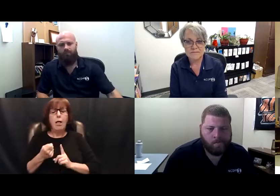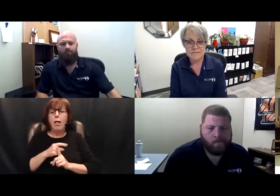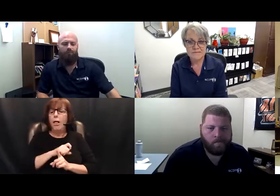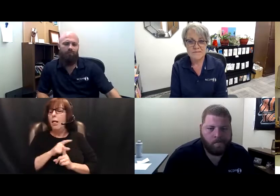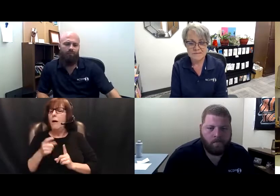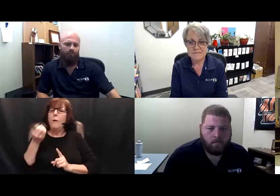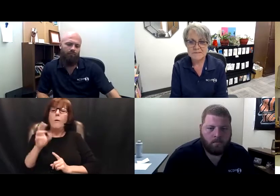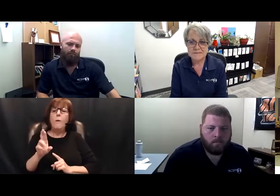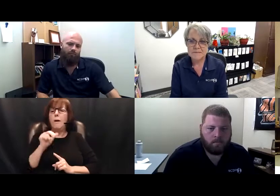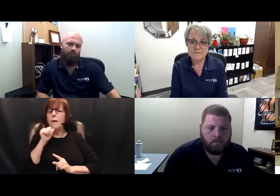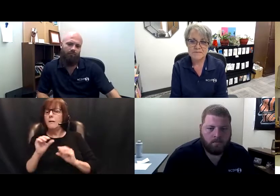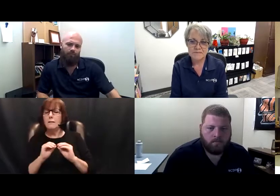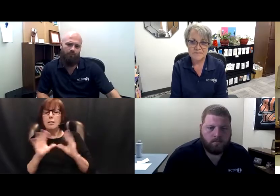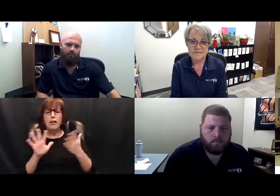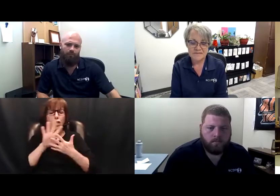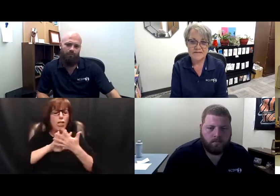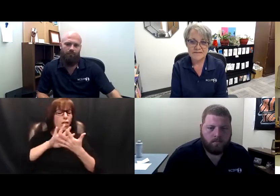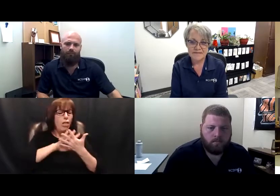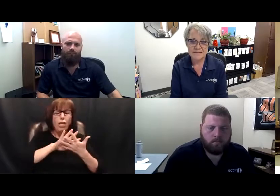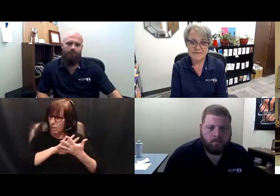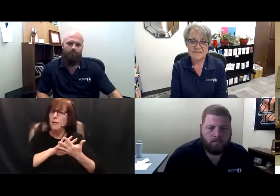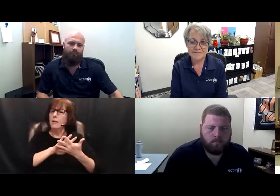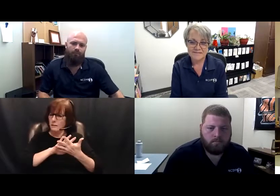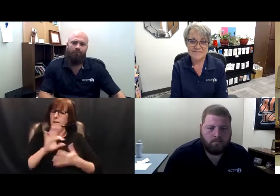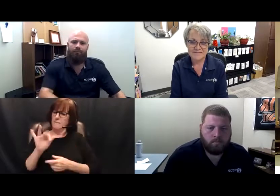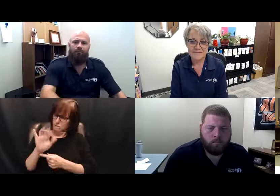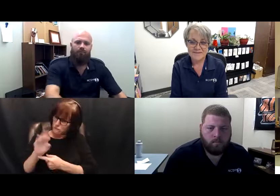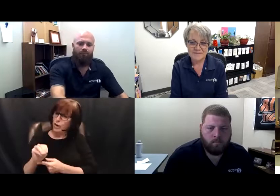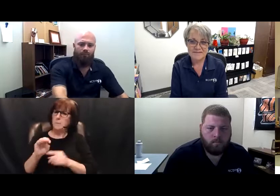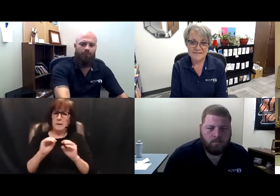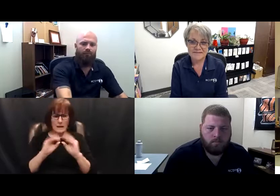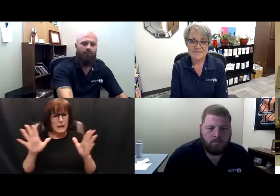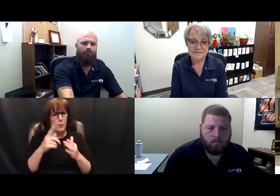unclear response you want to be firm and clear about what you need